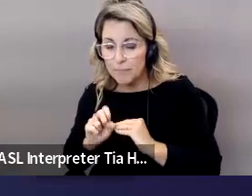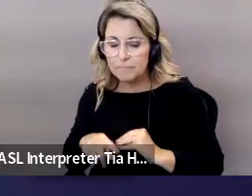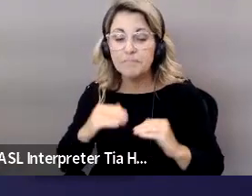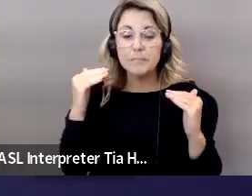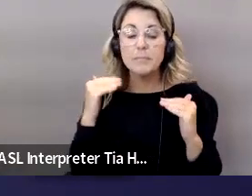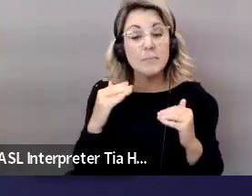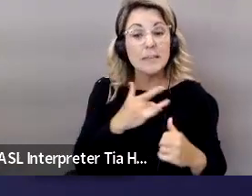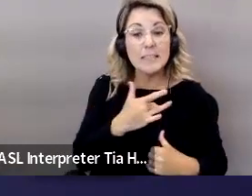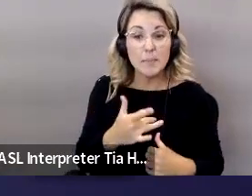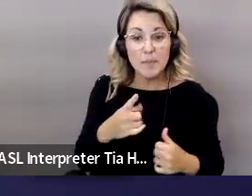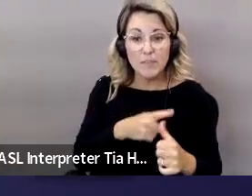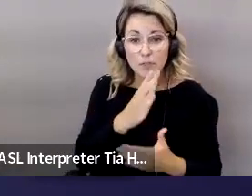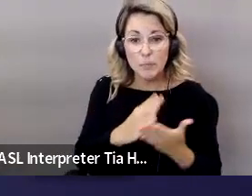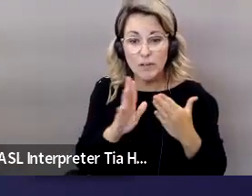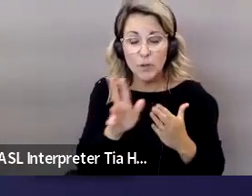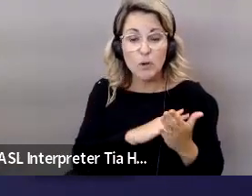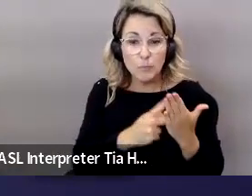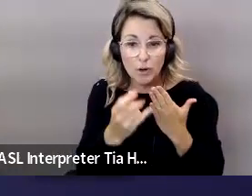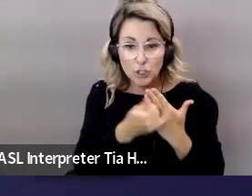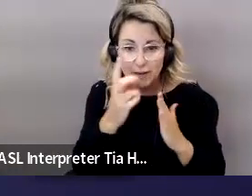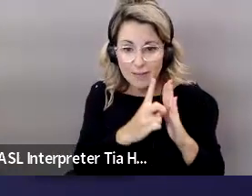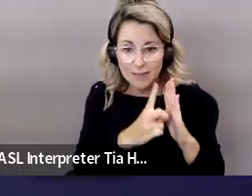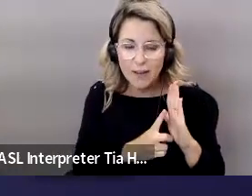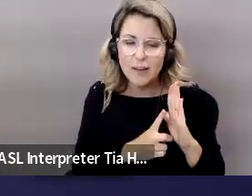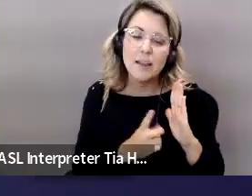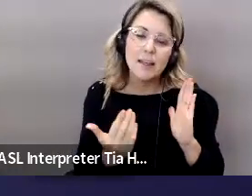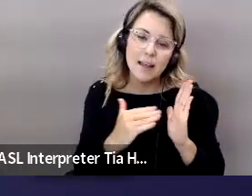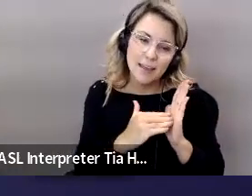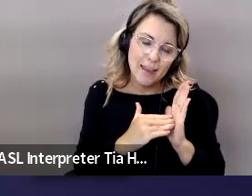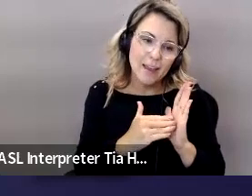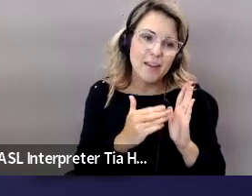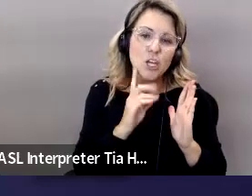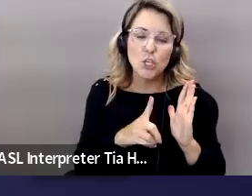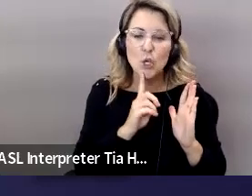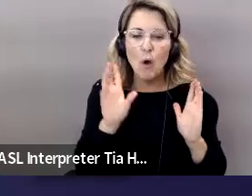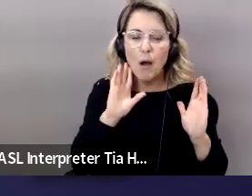of your project design and here you're laying out all the operations of the project whether it's